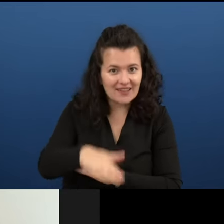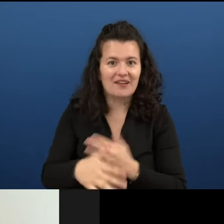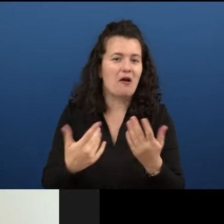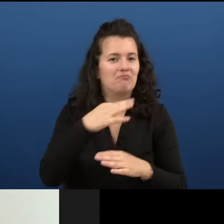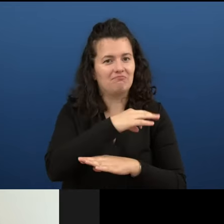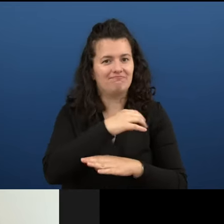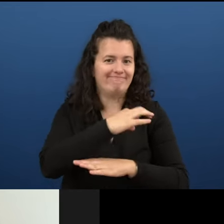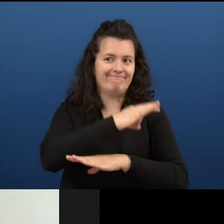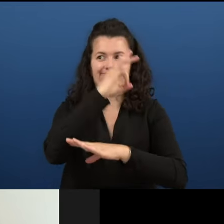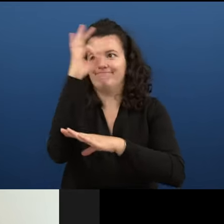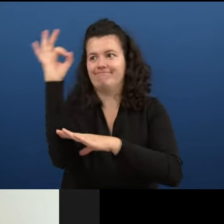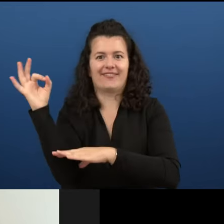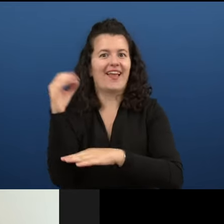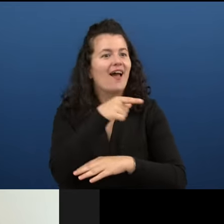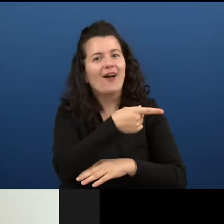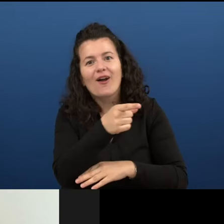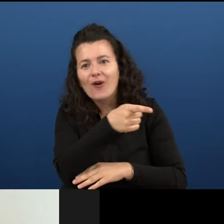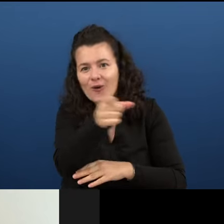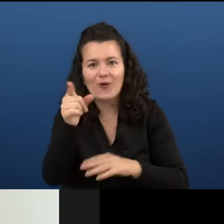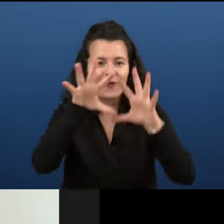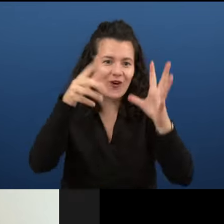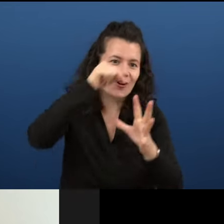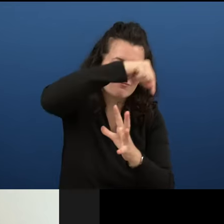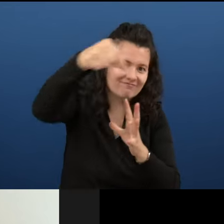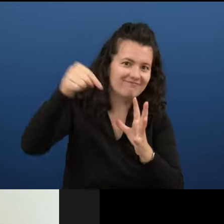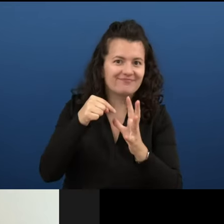10:46:17 In Standard Chartered our ambition is to build a culture of inclusion that will